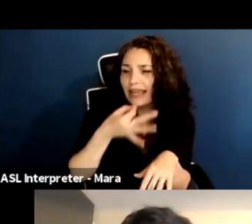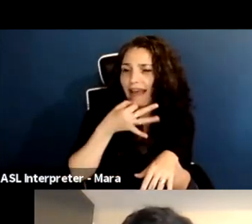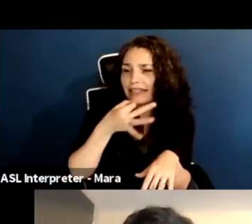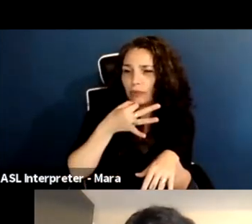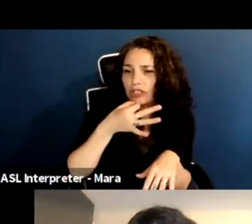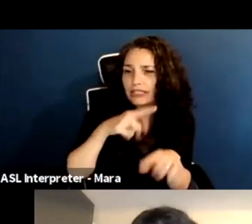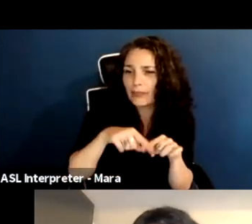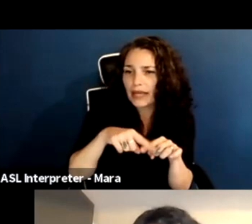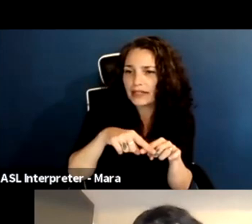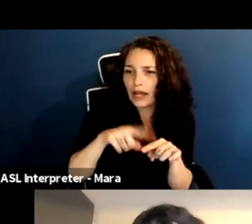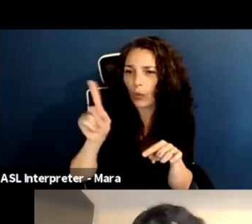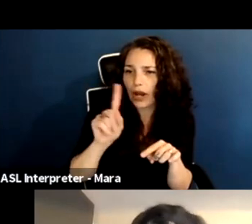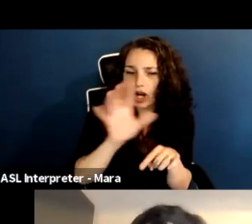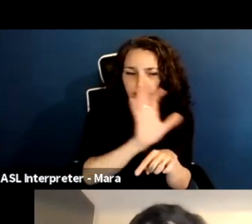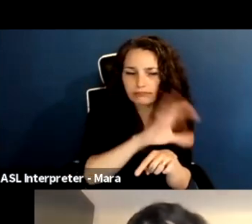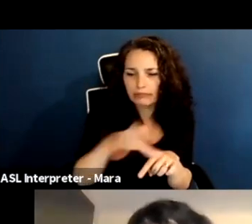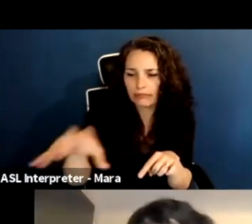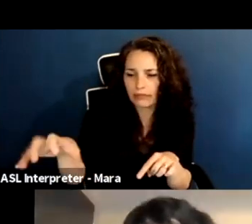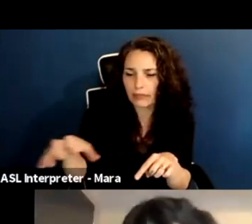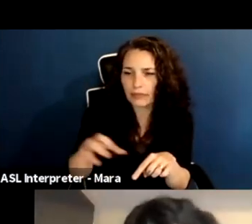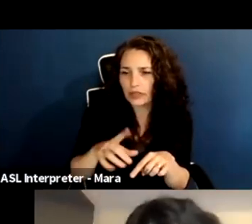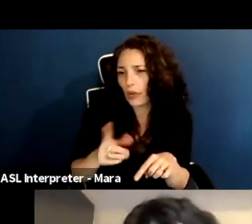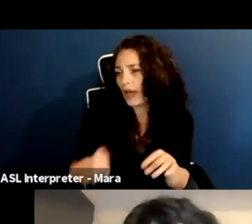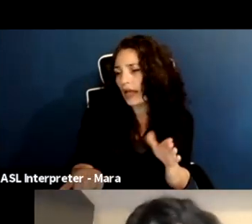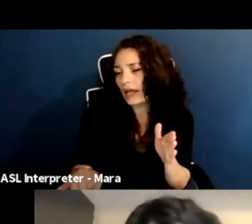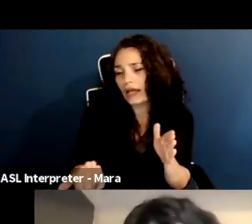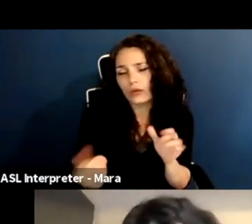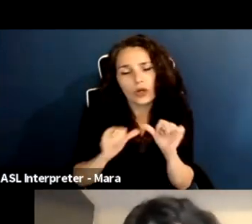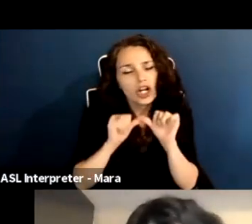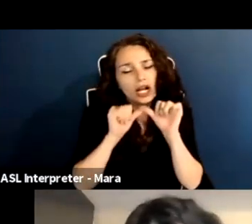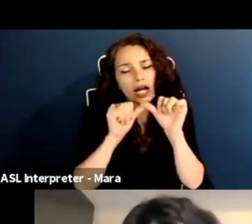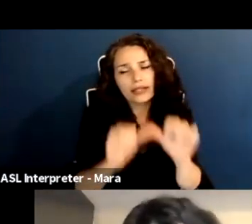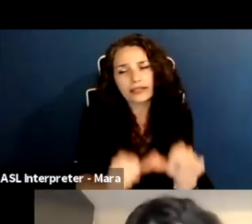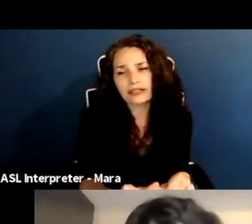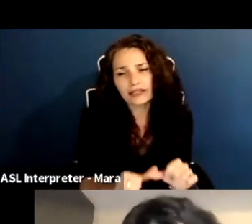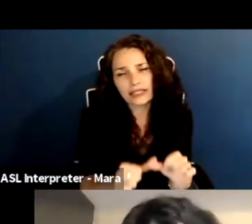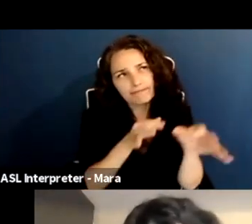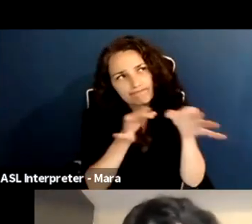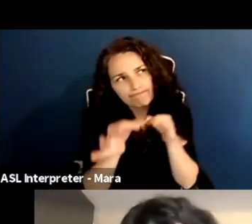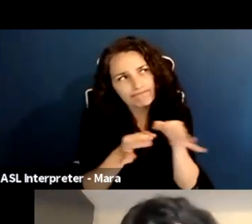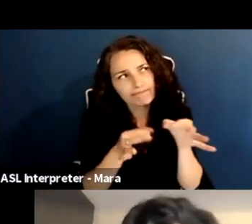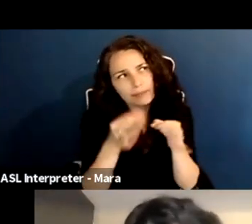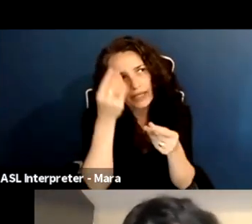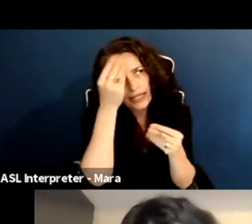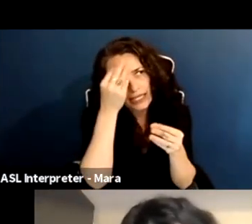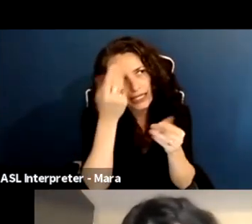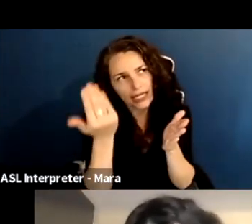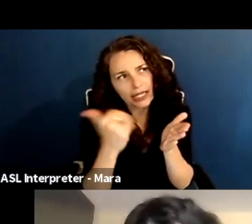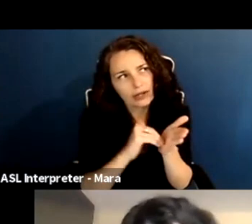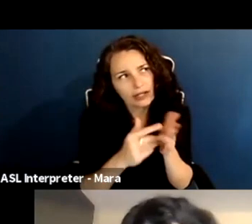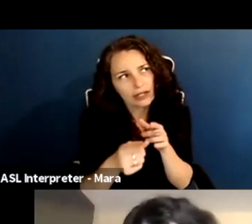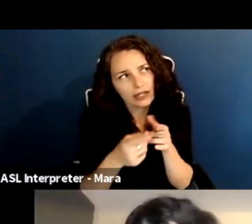So again, we just sort of constantly we're revisiting, what's the most important thing at this moment for this episode to work?